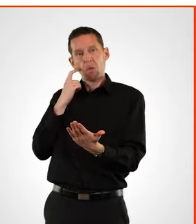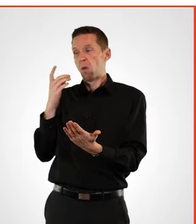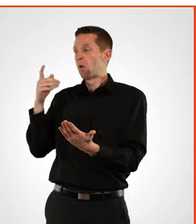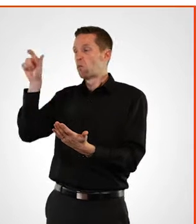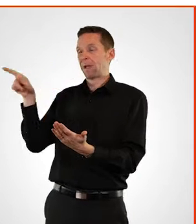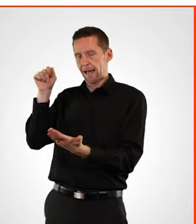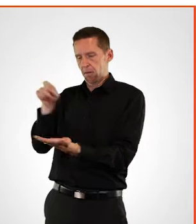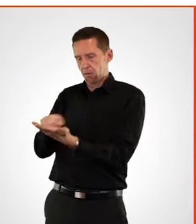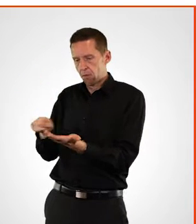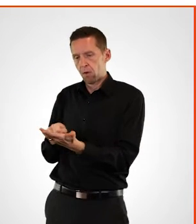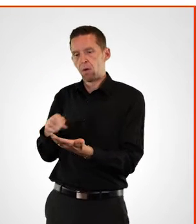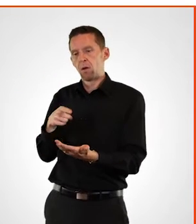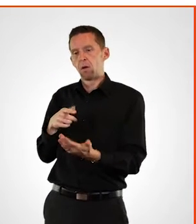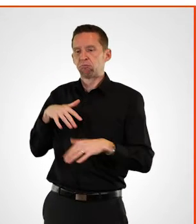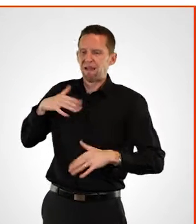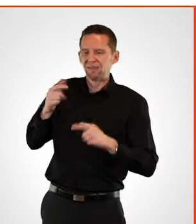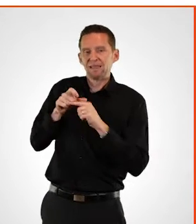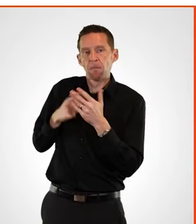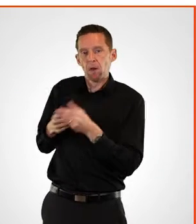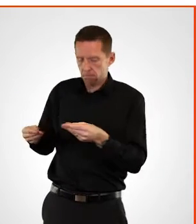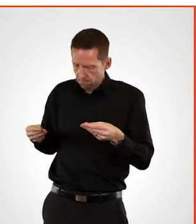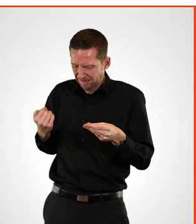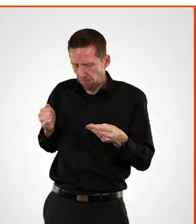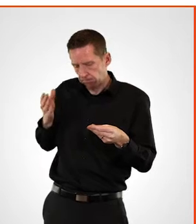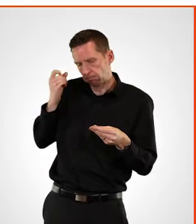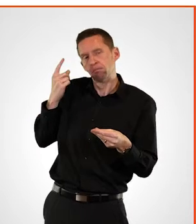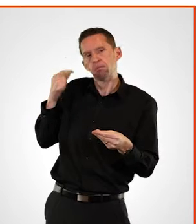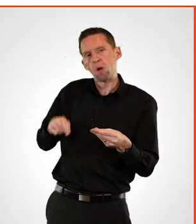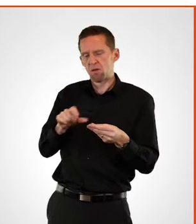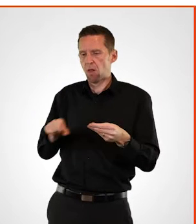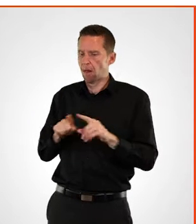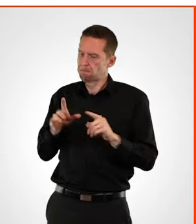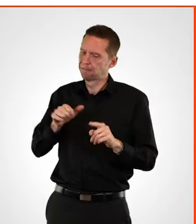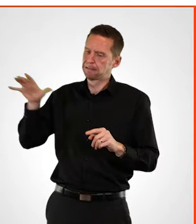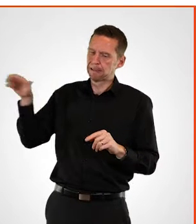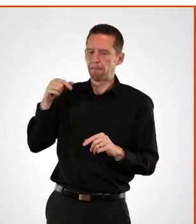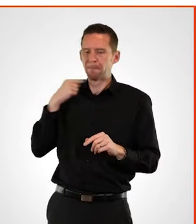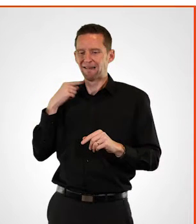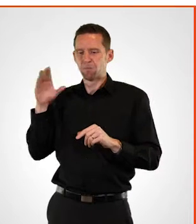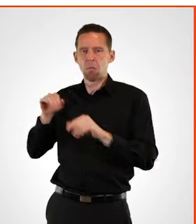that somebody can write them a note and they know that, "Take the meat out of the freezer,"